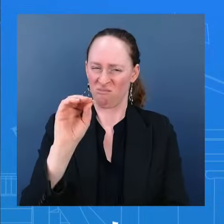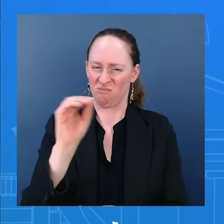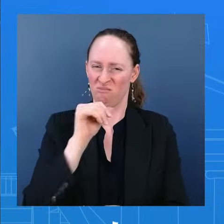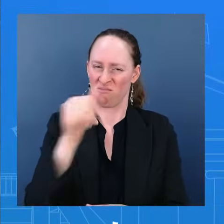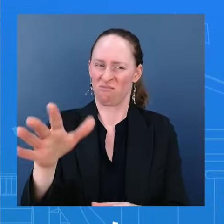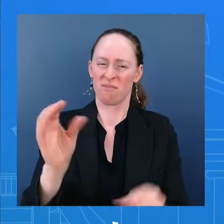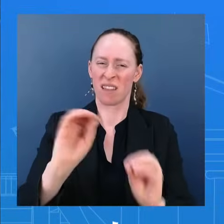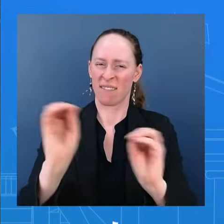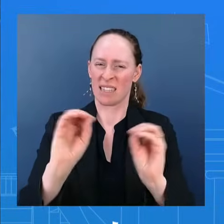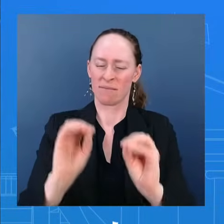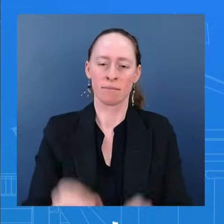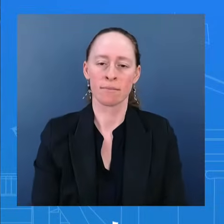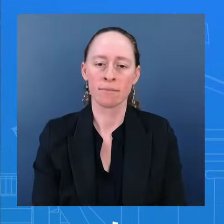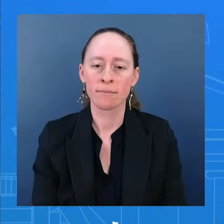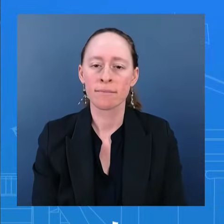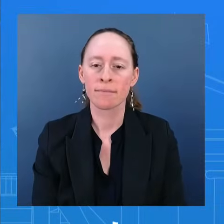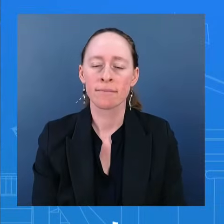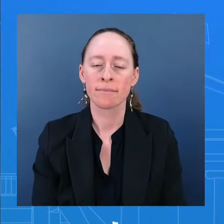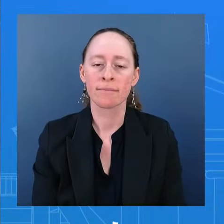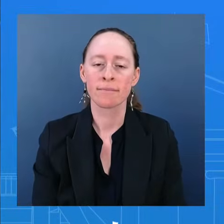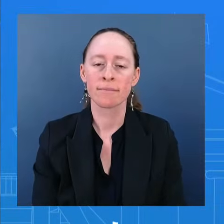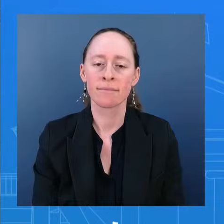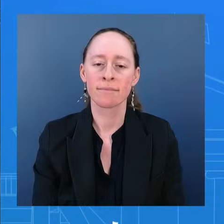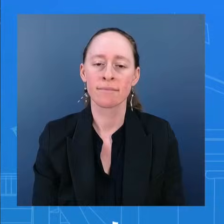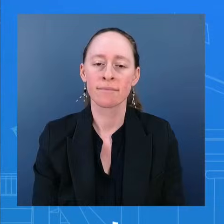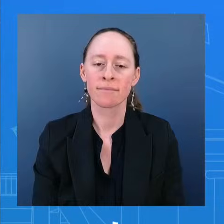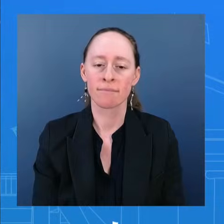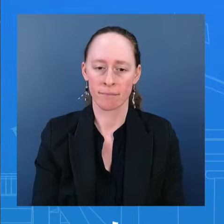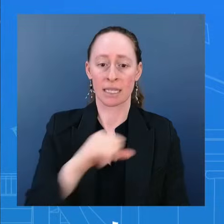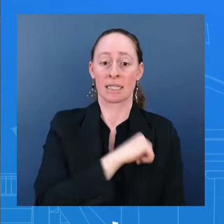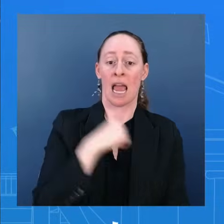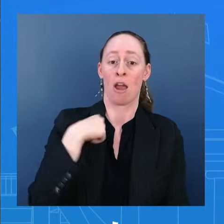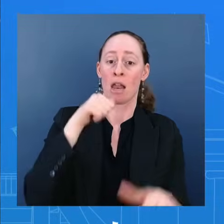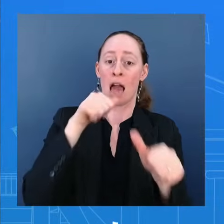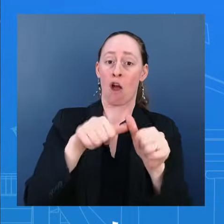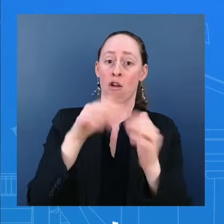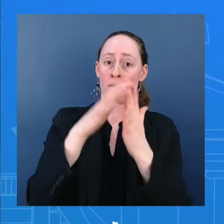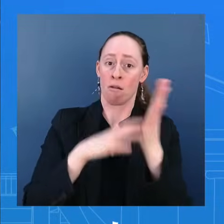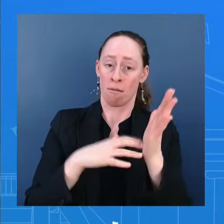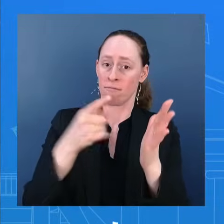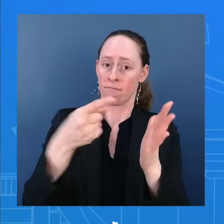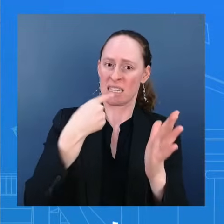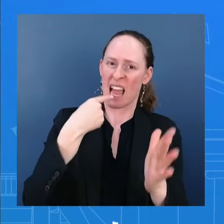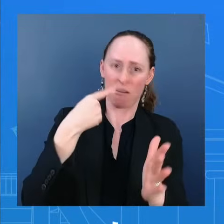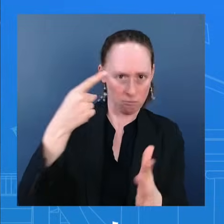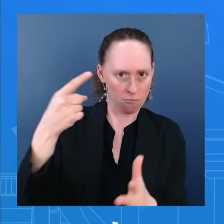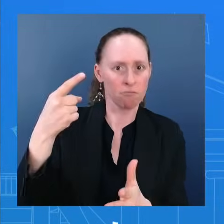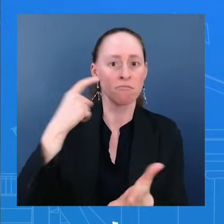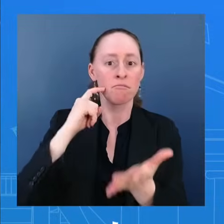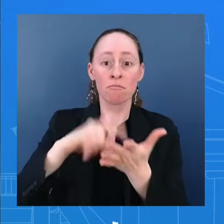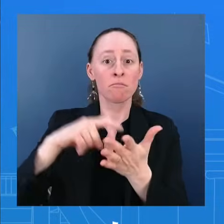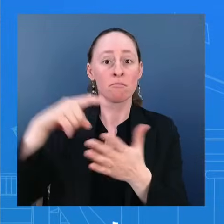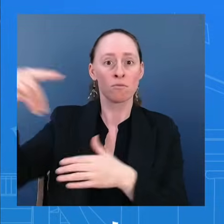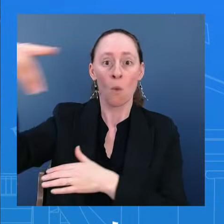near critical infrastructure, sensitive locations, including reservoirs and military installations, and cited a concern from law enforcement